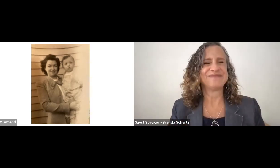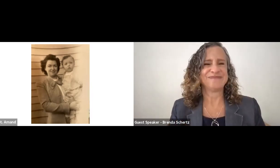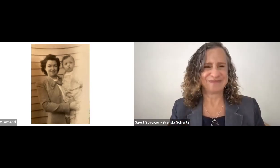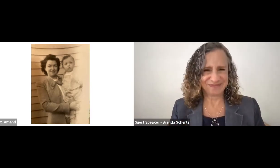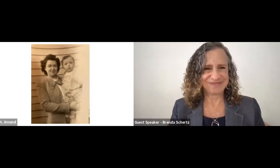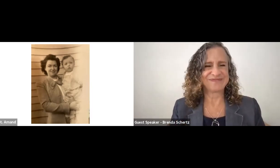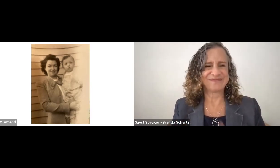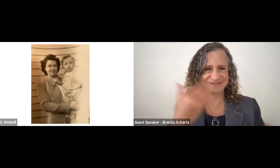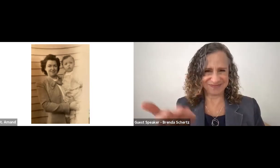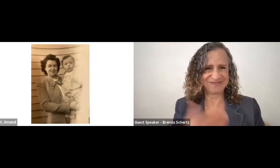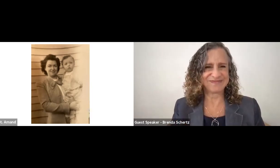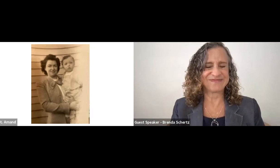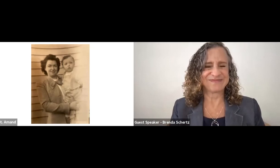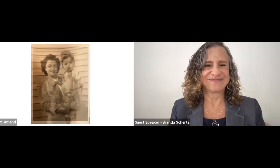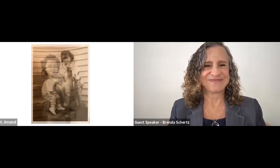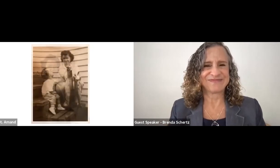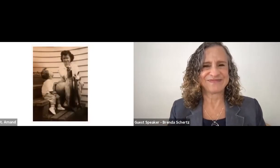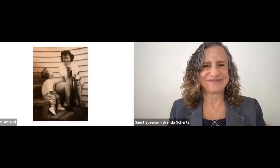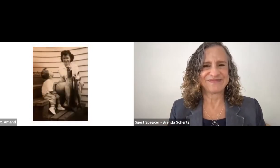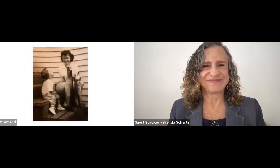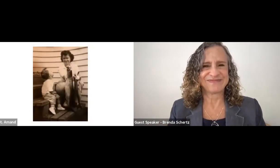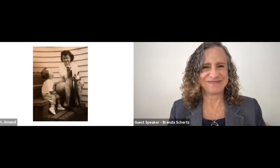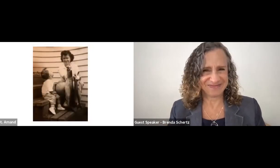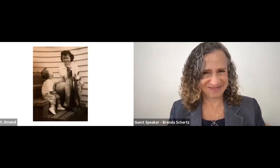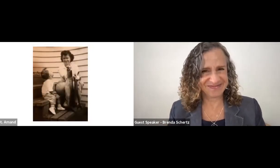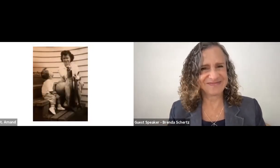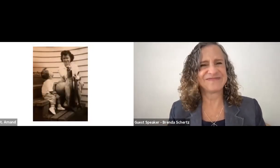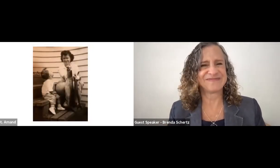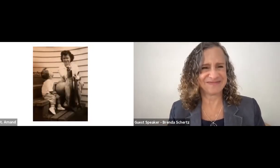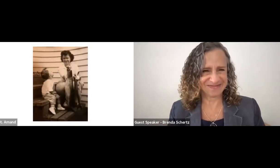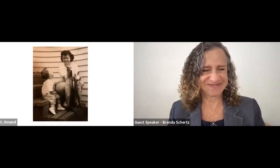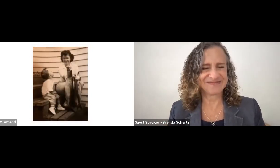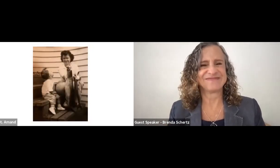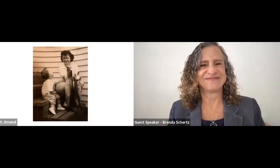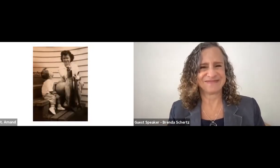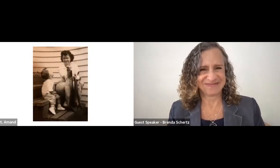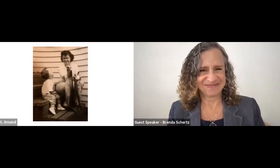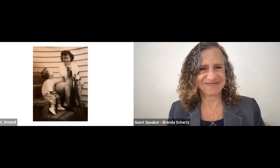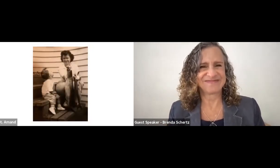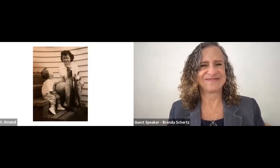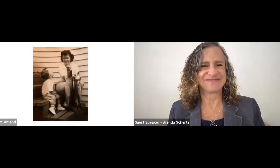That's Guy with his grandmother, who was also an artist, which is small world.